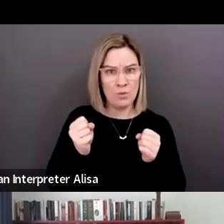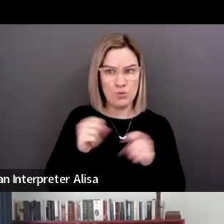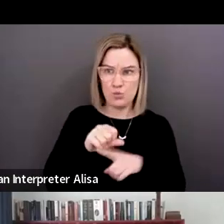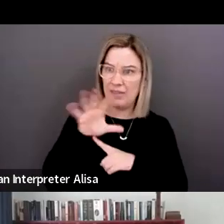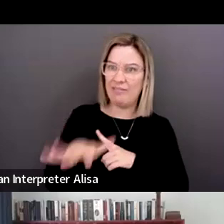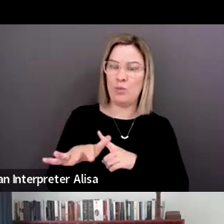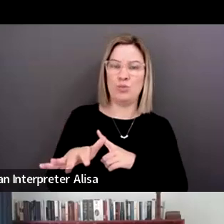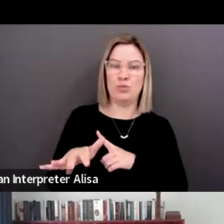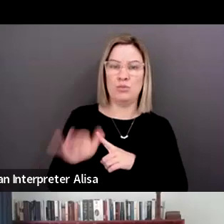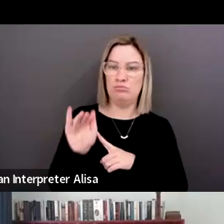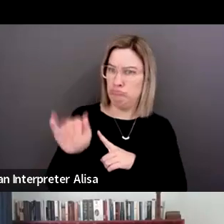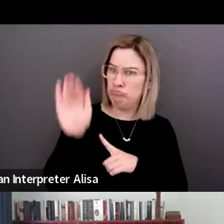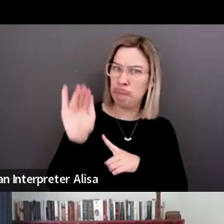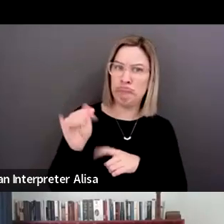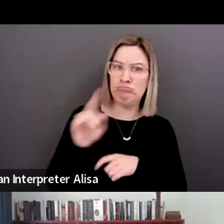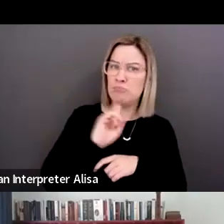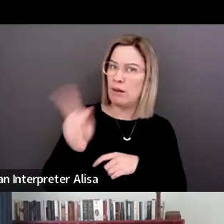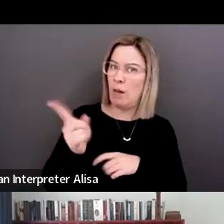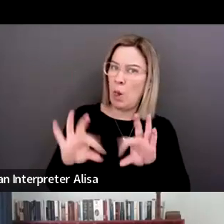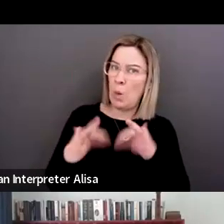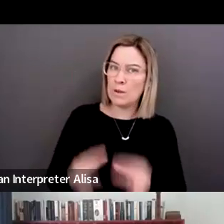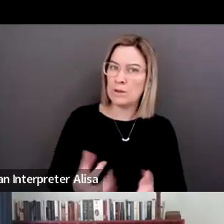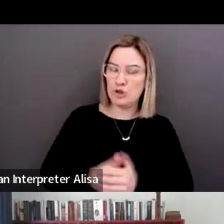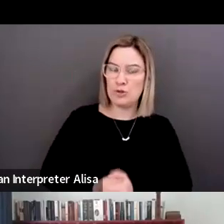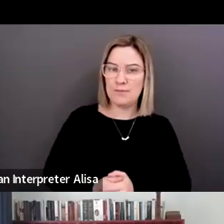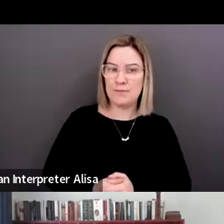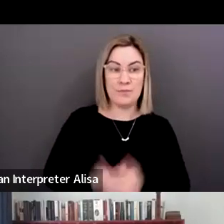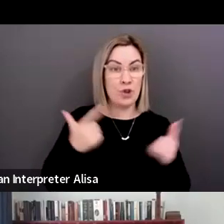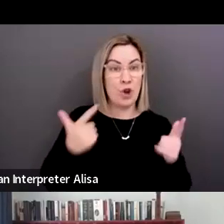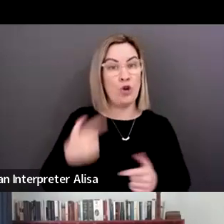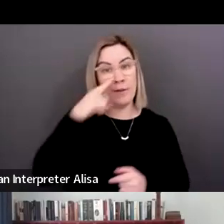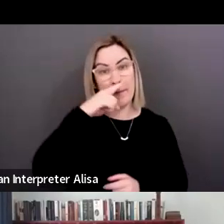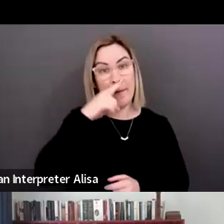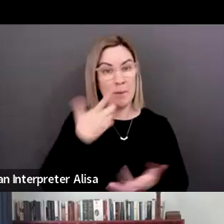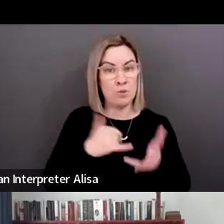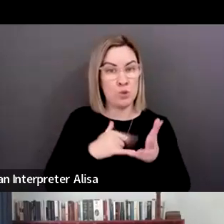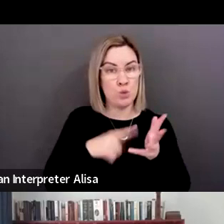reaching out to these institutions or organisations to tell them why. It can